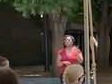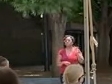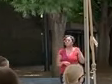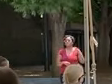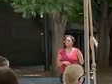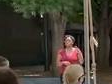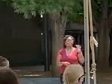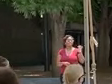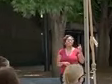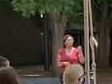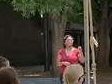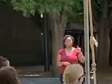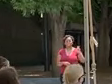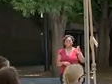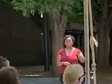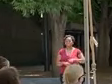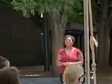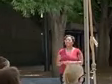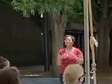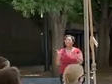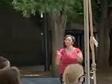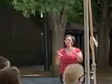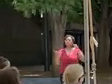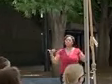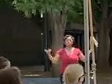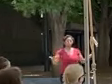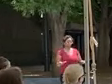Ladies and gentlemen, I am pleased to resent Director Hall.